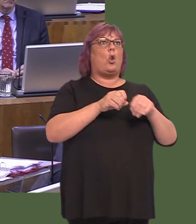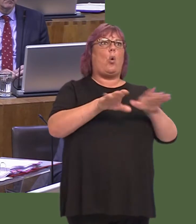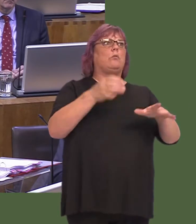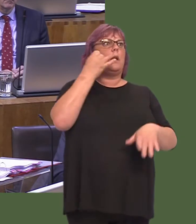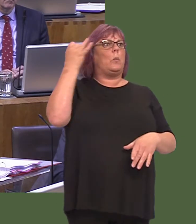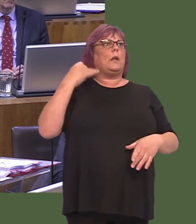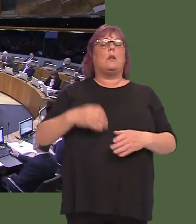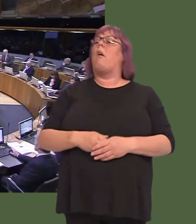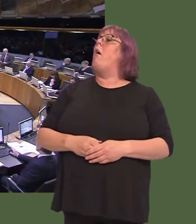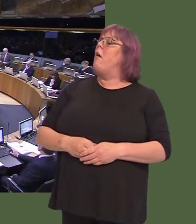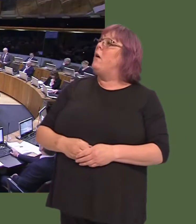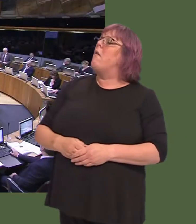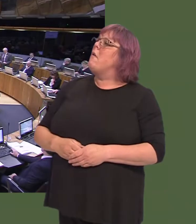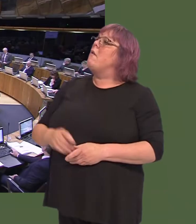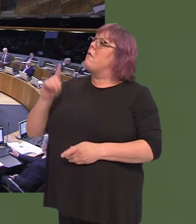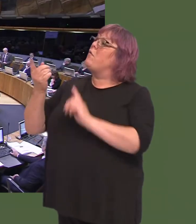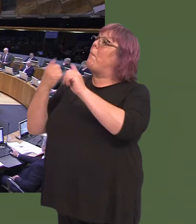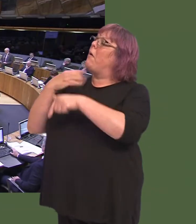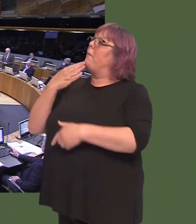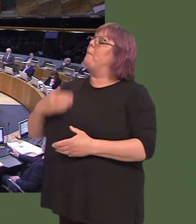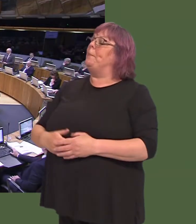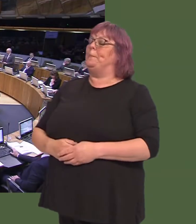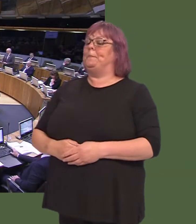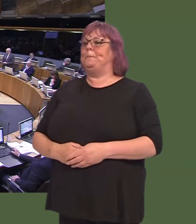Neil Hamilton AM: I thank the First Minister for that reply.